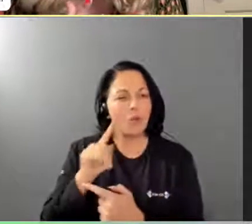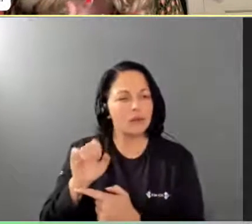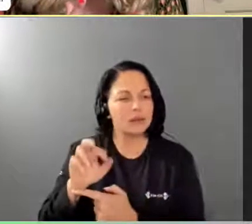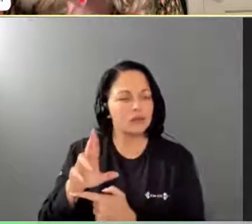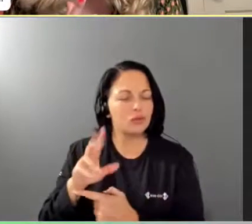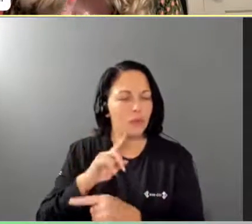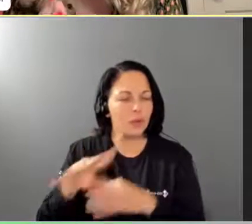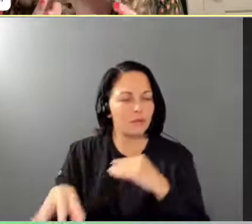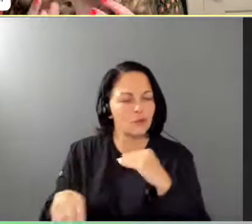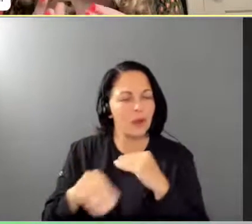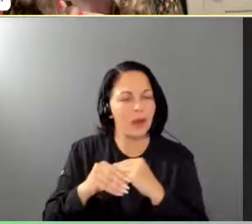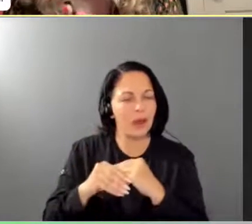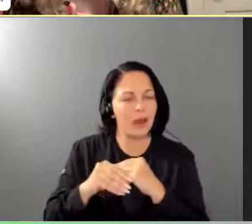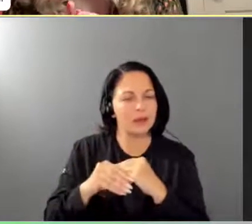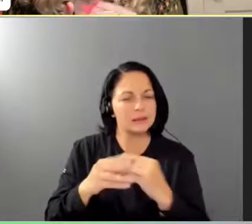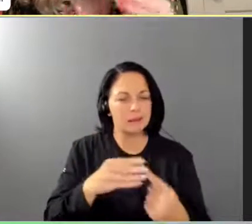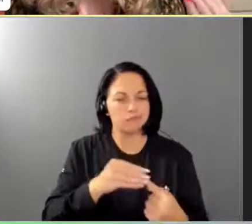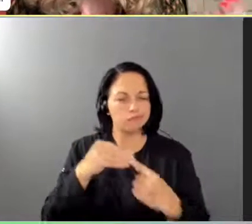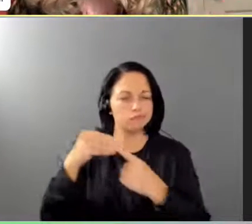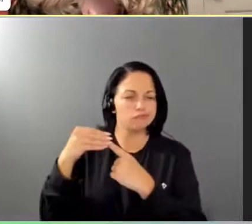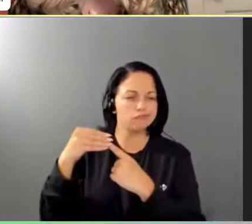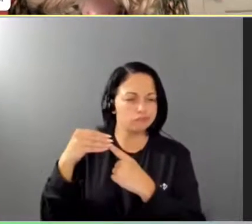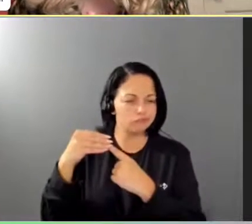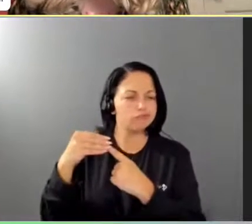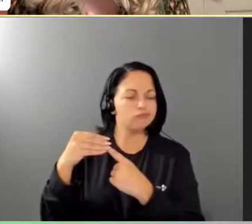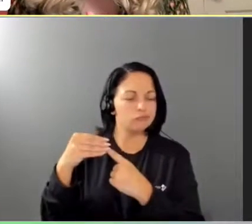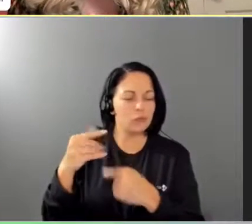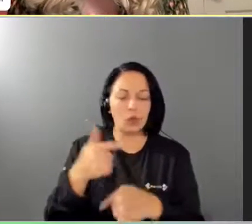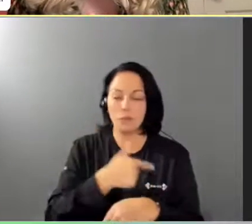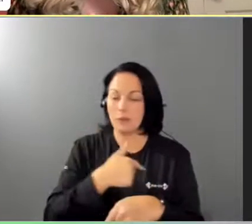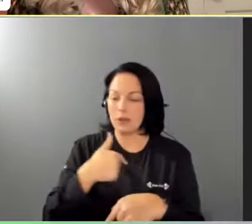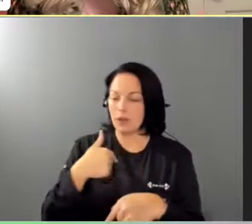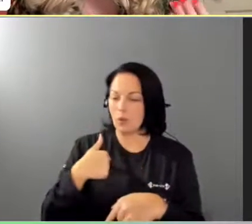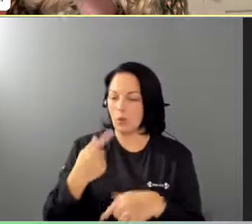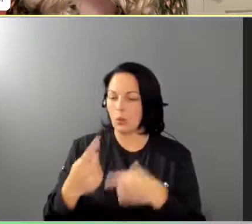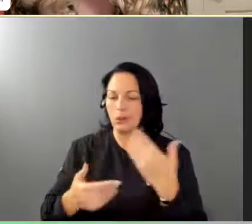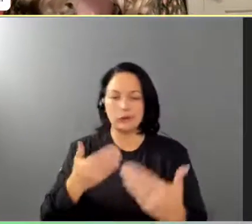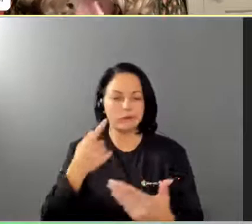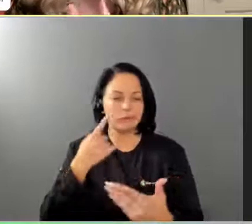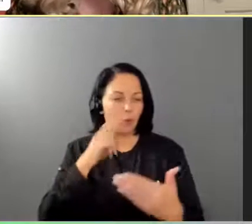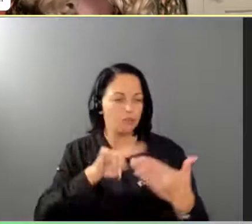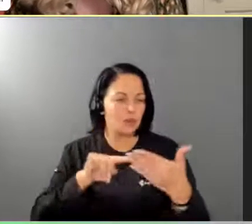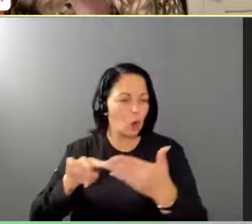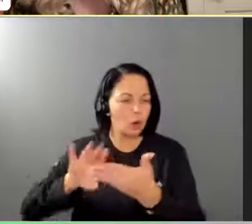planning on doing that as well as, maybe not